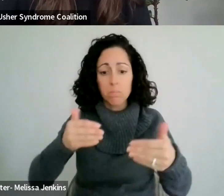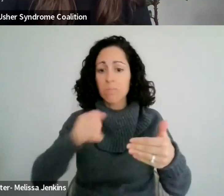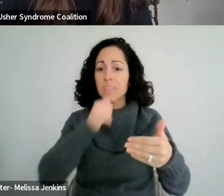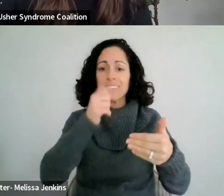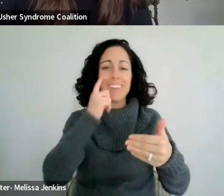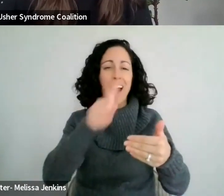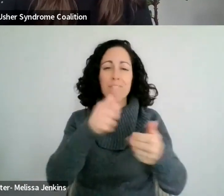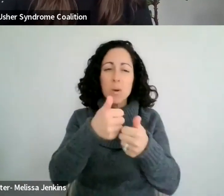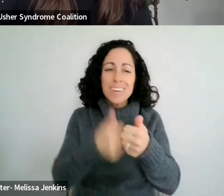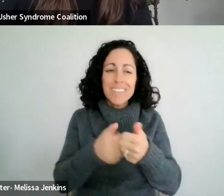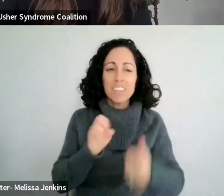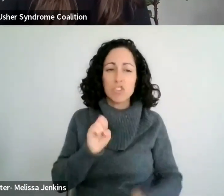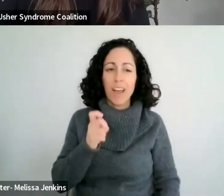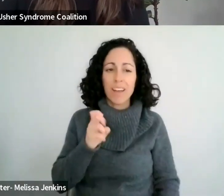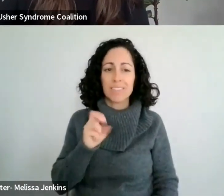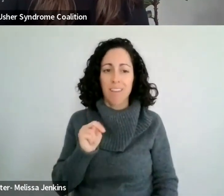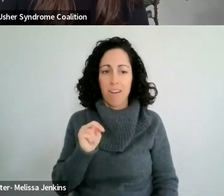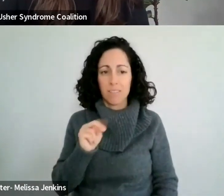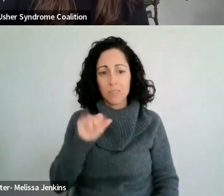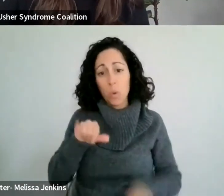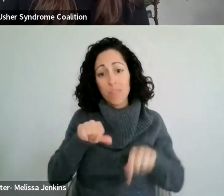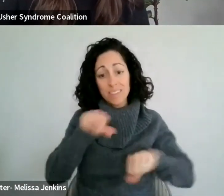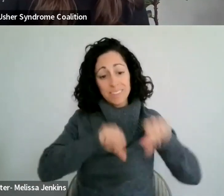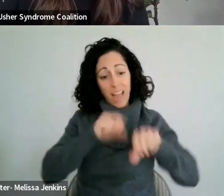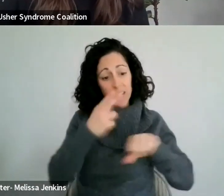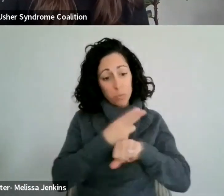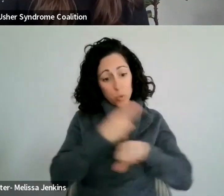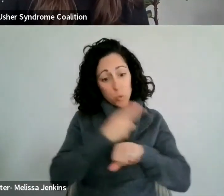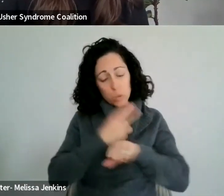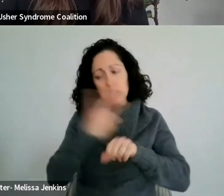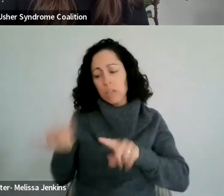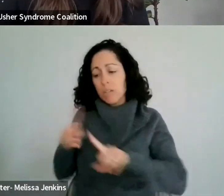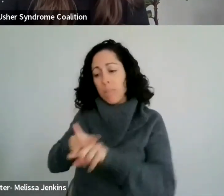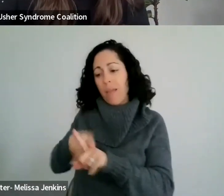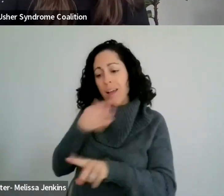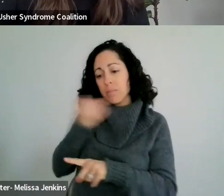because ultimately it really is about creating a functioning usherin protein.